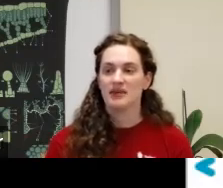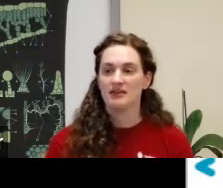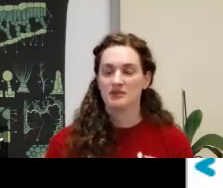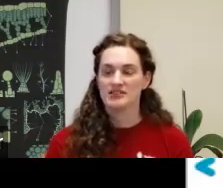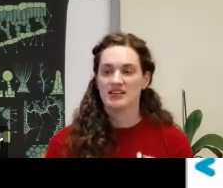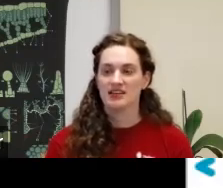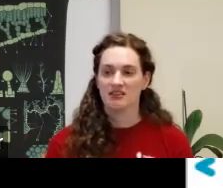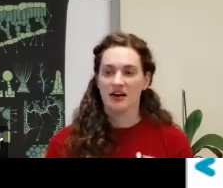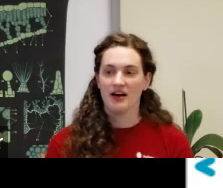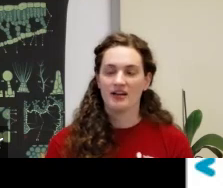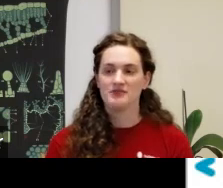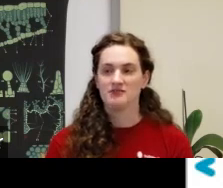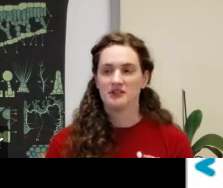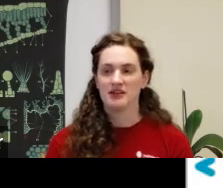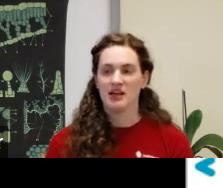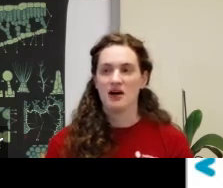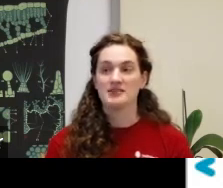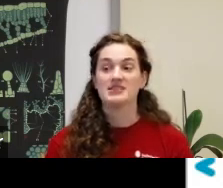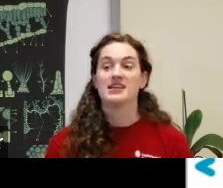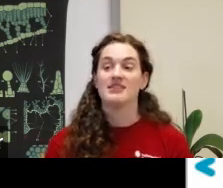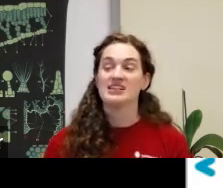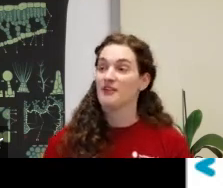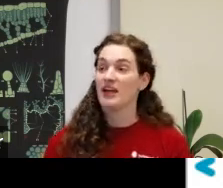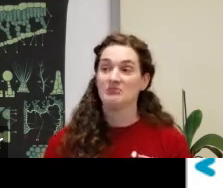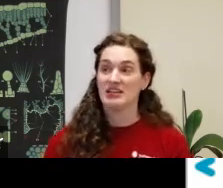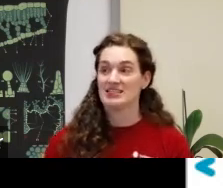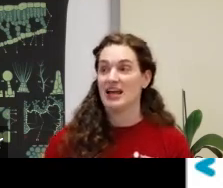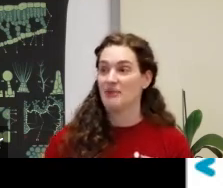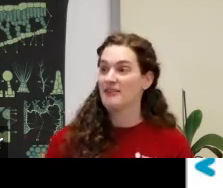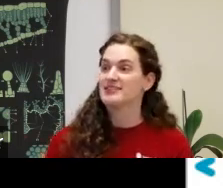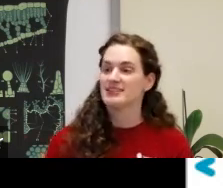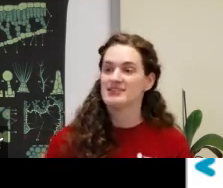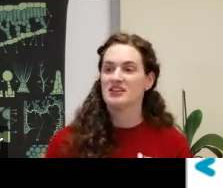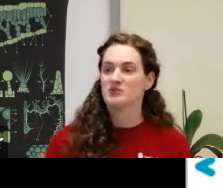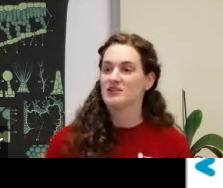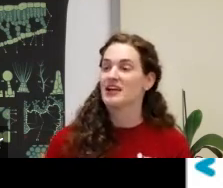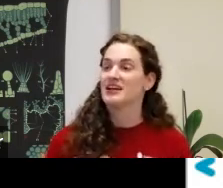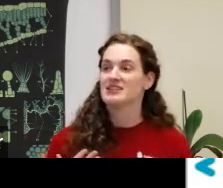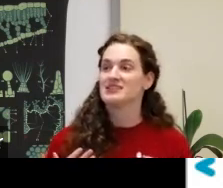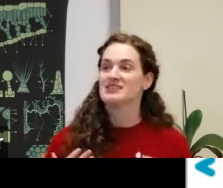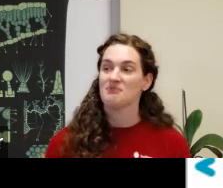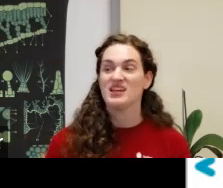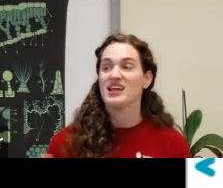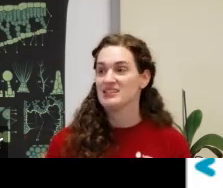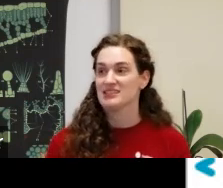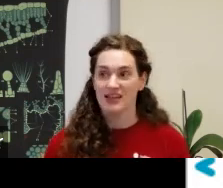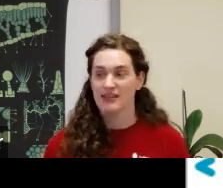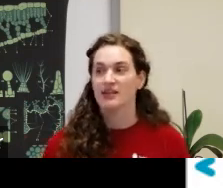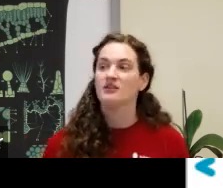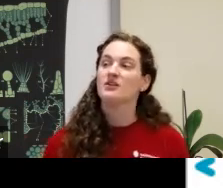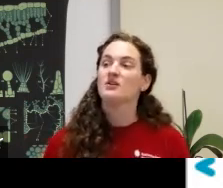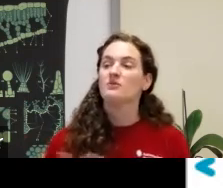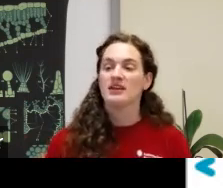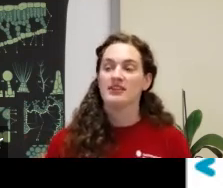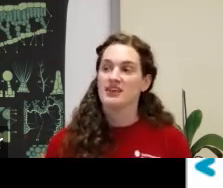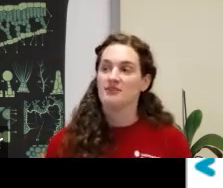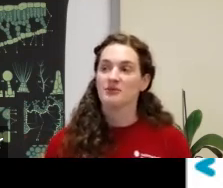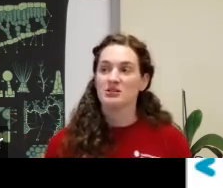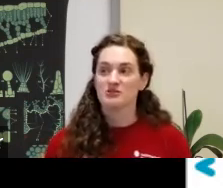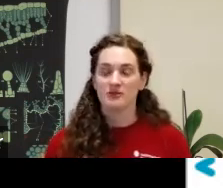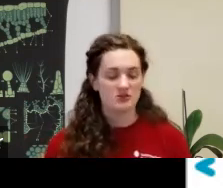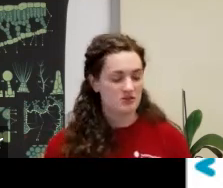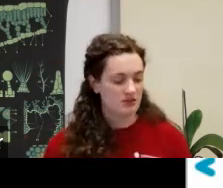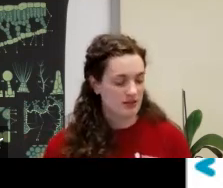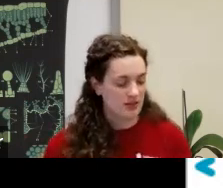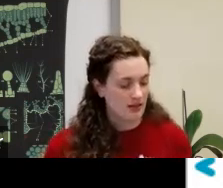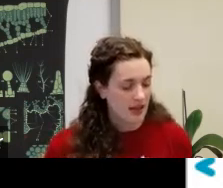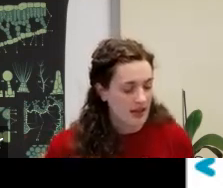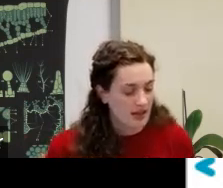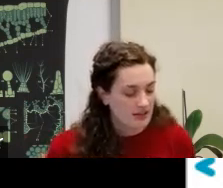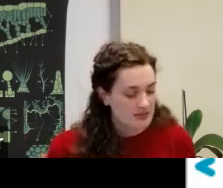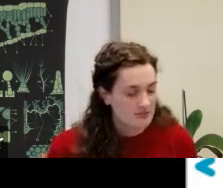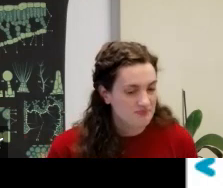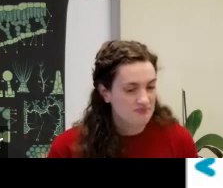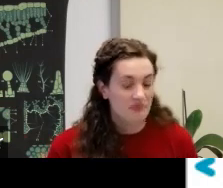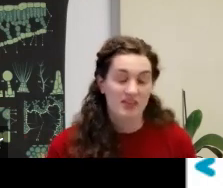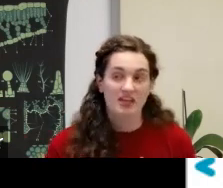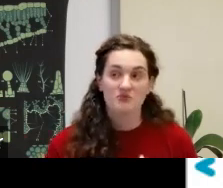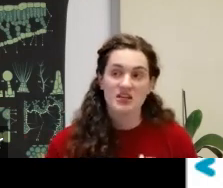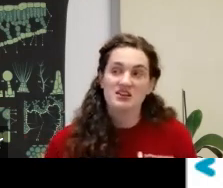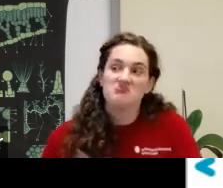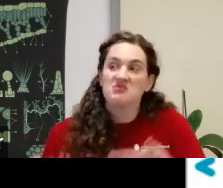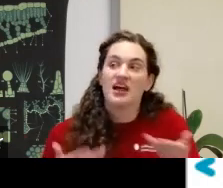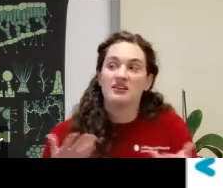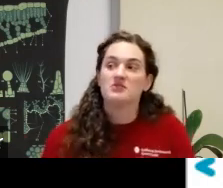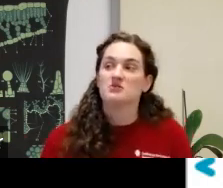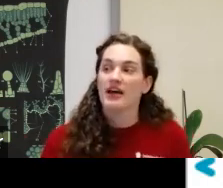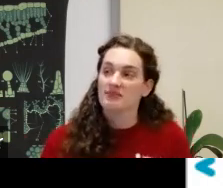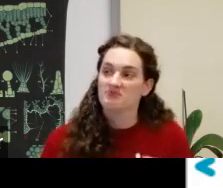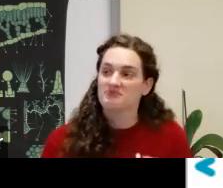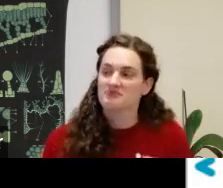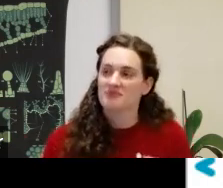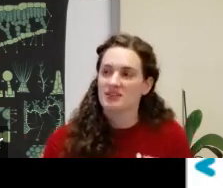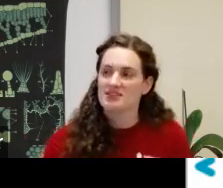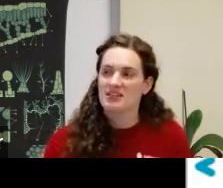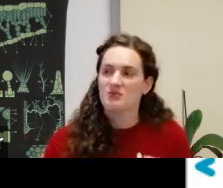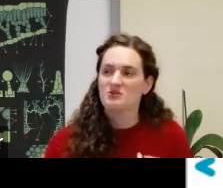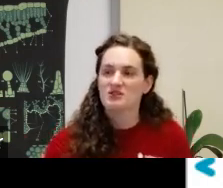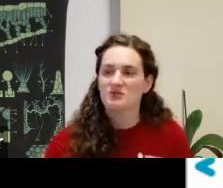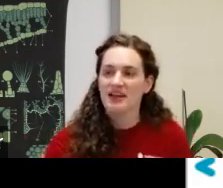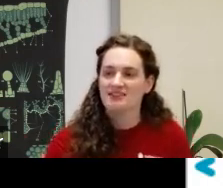Emily Borger: Mint. We're seeing a lot of different hypotheses and that's fine because a hypothesis is where scientists make guesses and then we get the information first and then we kind of do that, see which ones right.